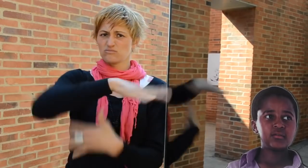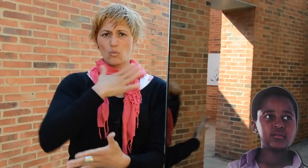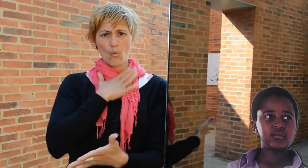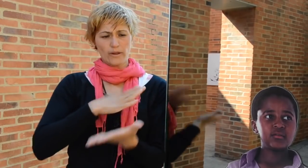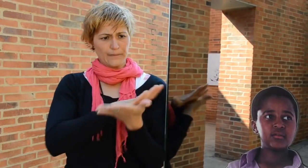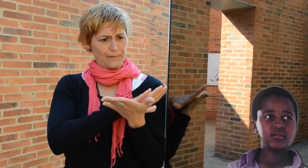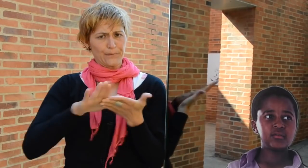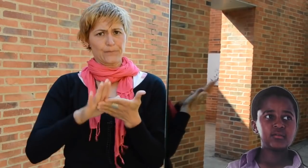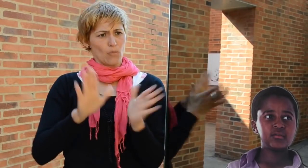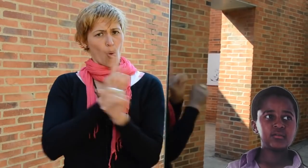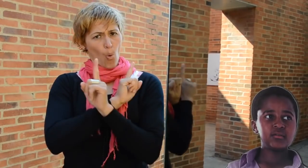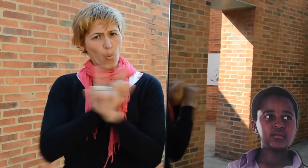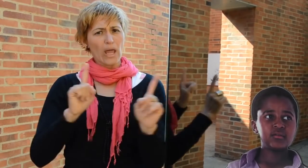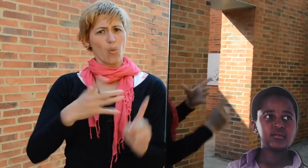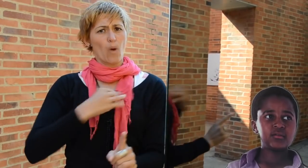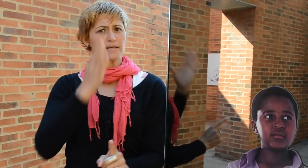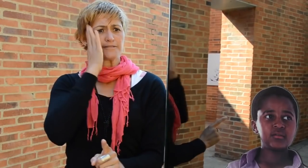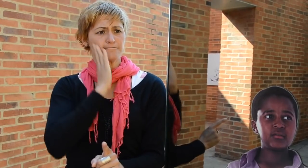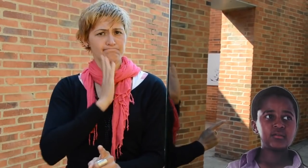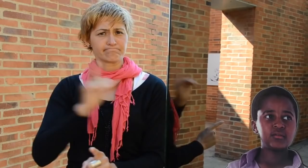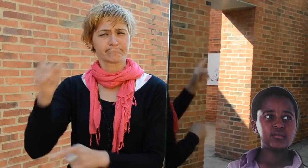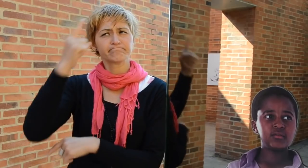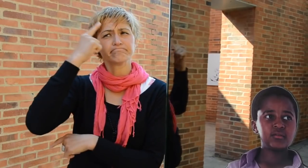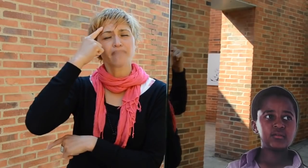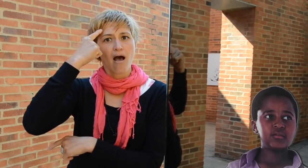The white people felt that blending was not